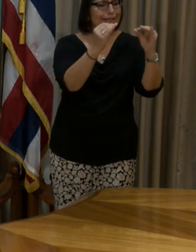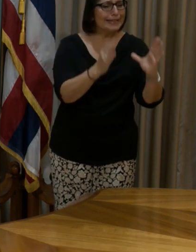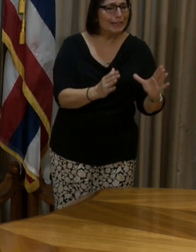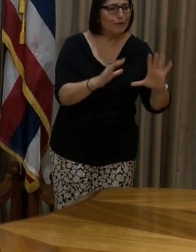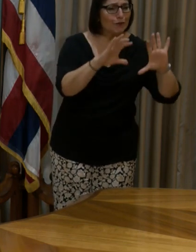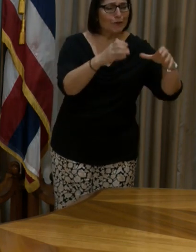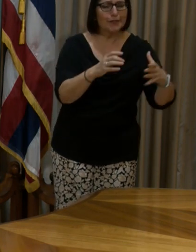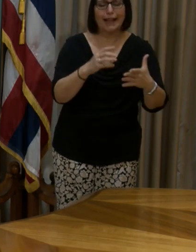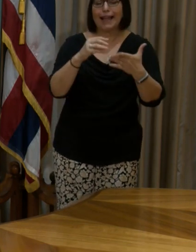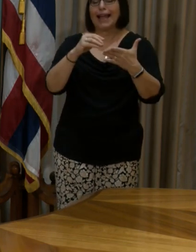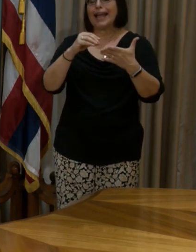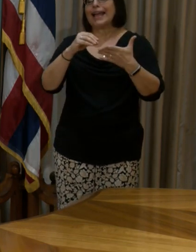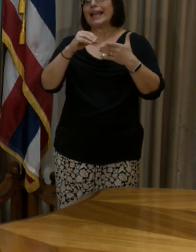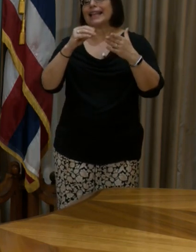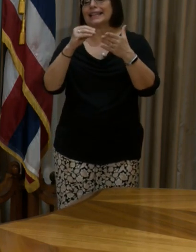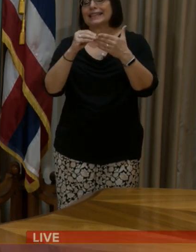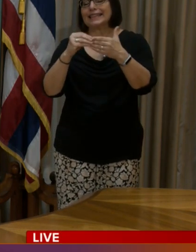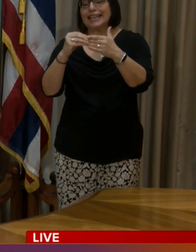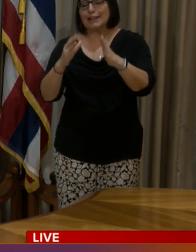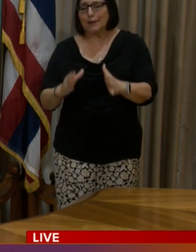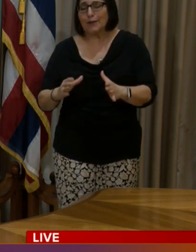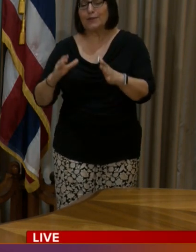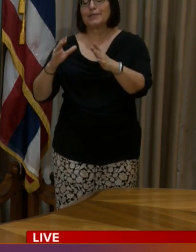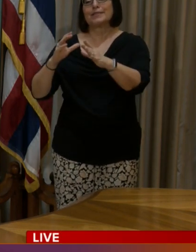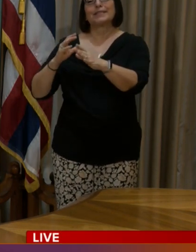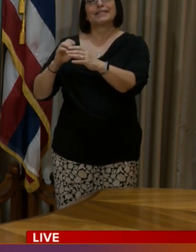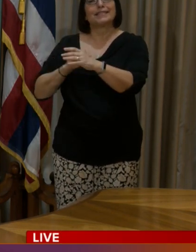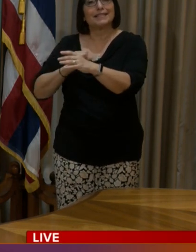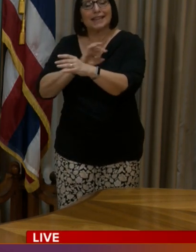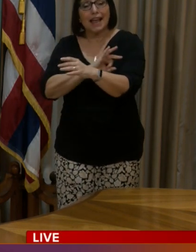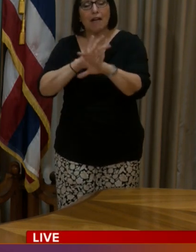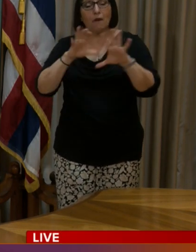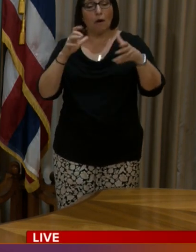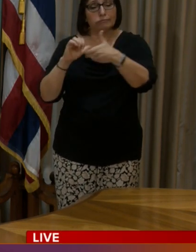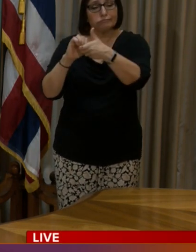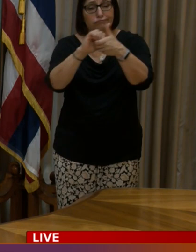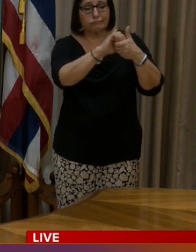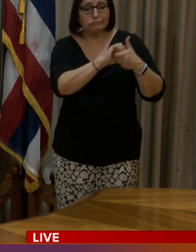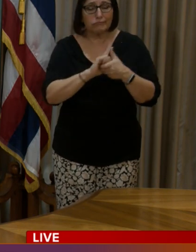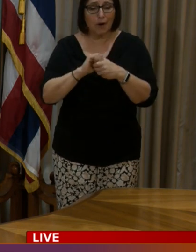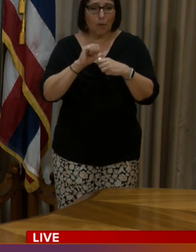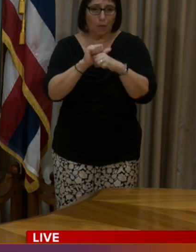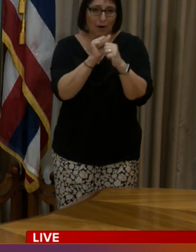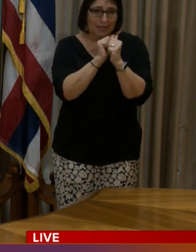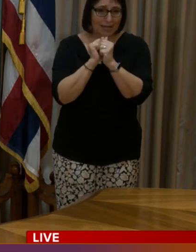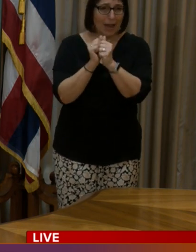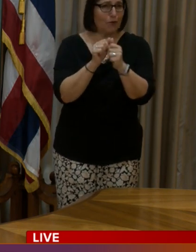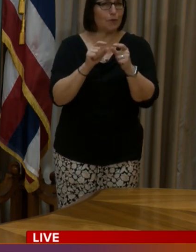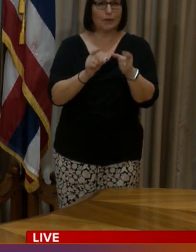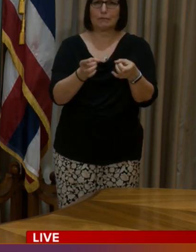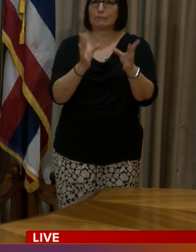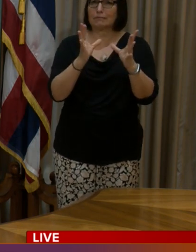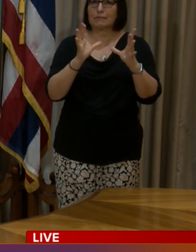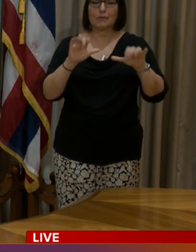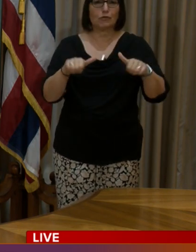I WANT TO THANK OUR SCHOOL COMMUNITIES OF LEADERS TEACHERS STAFF AND PARENTS WORKING TOGETHER TO ENSURE TEACHING AND